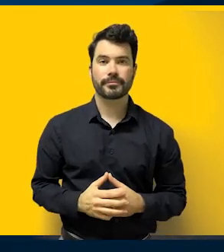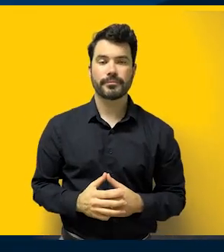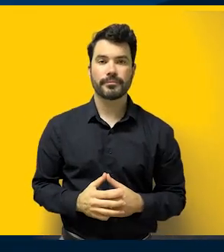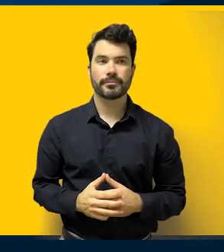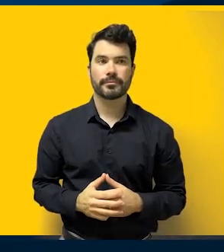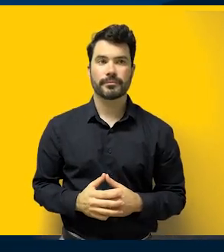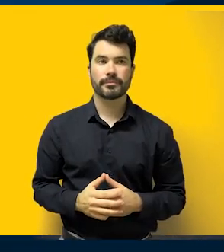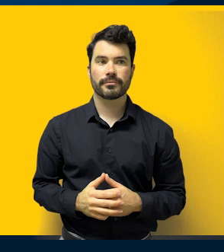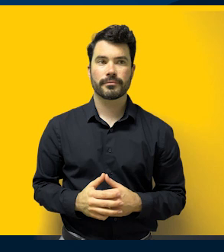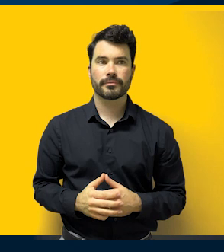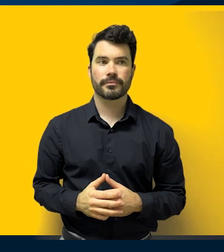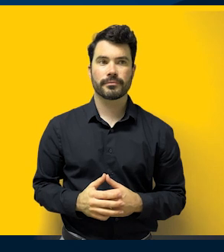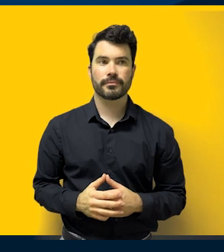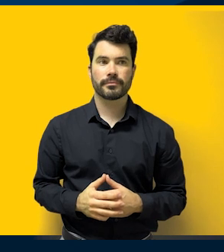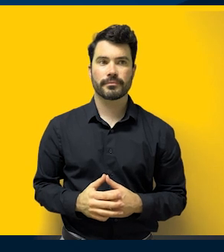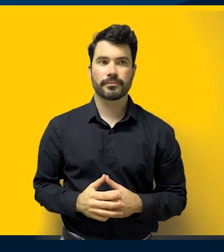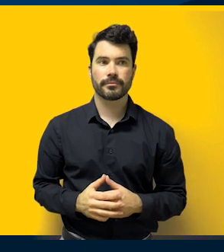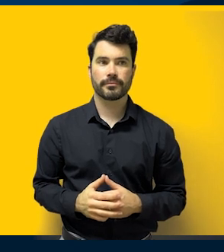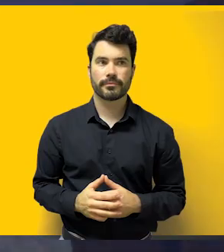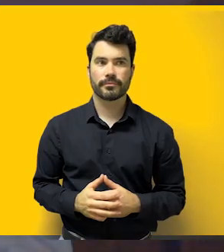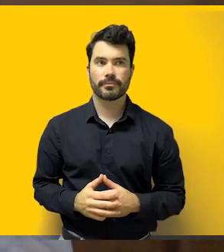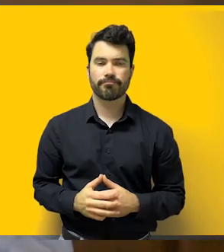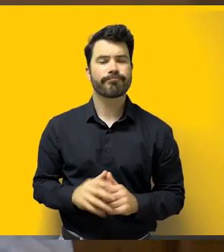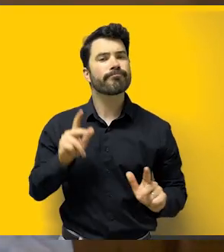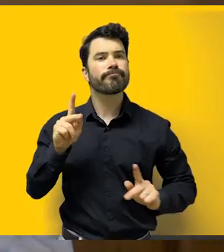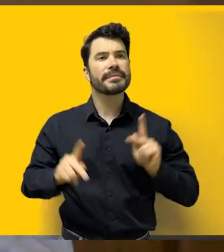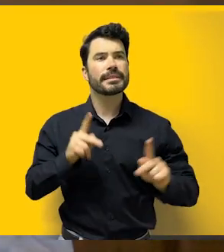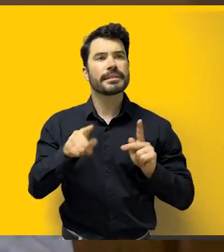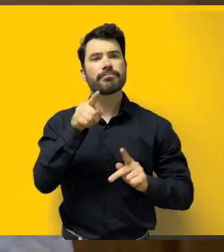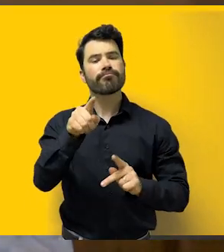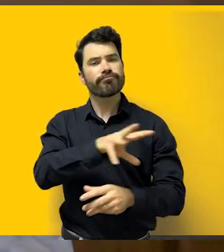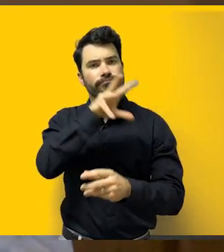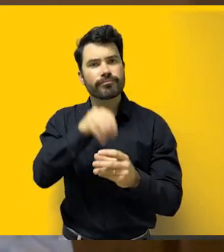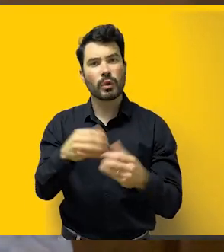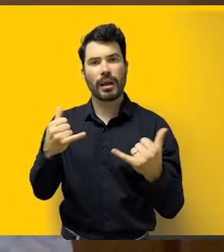Documented history of myocarditis after first dose of MRNA vaccine.